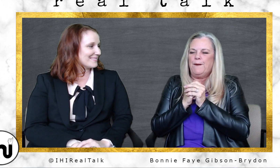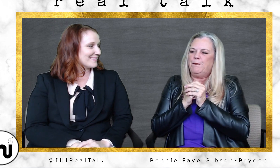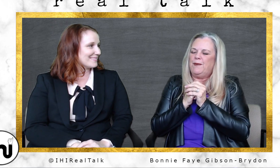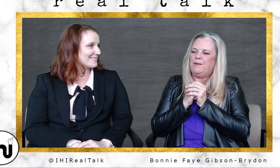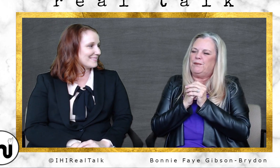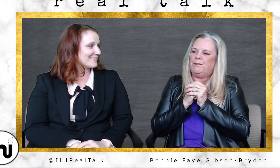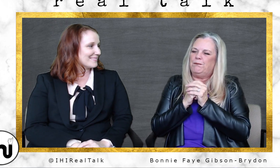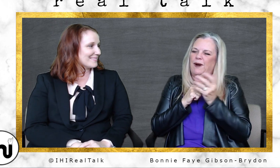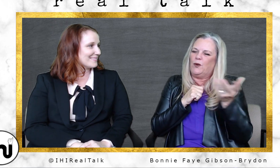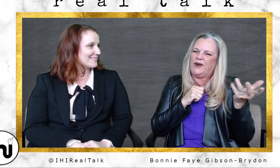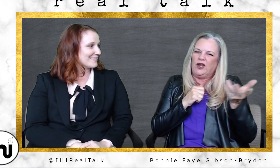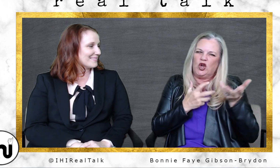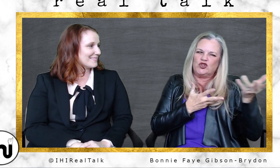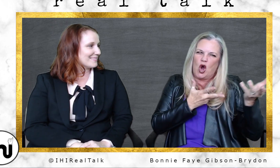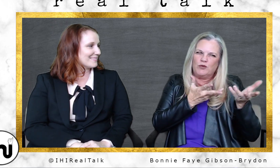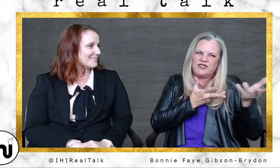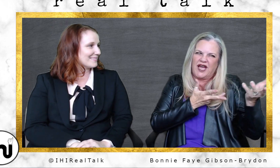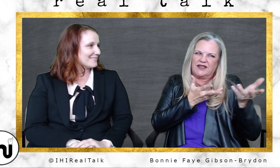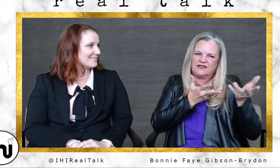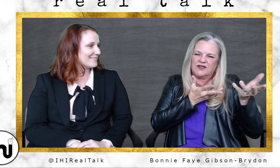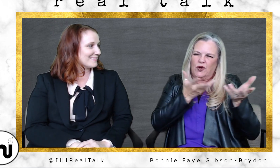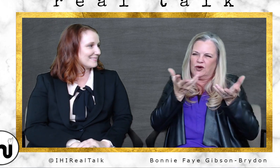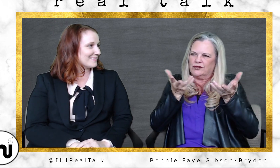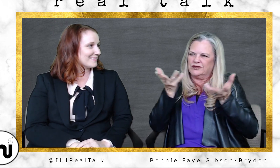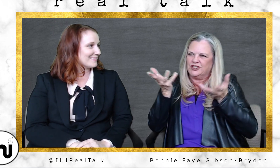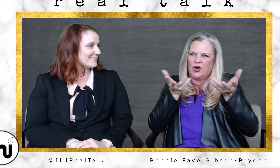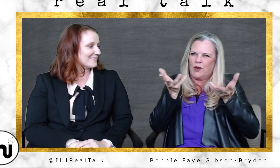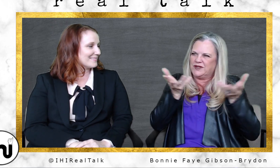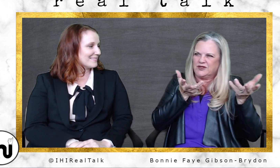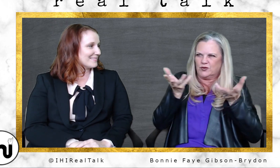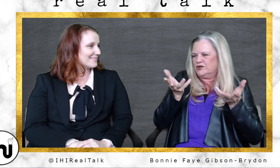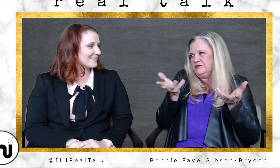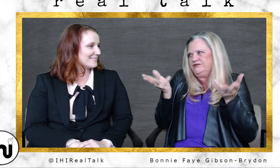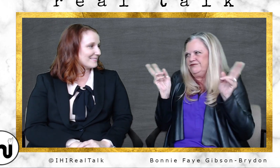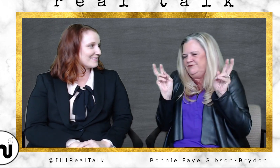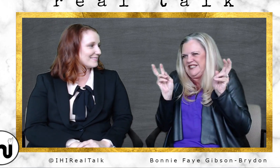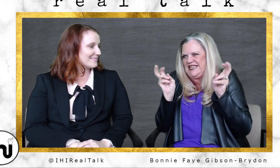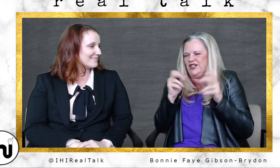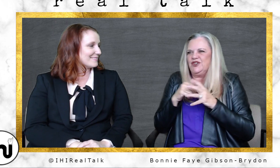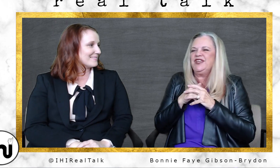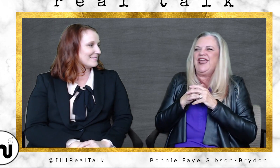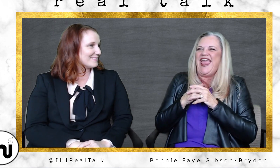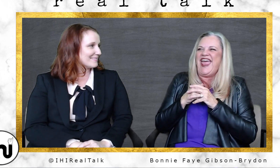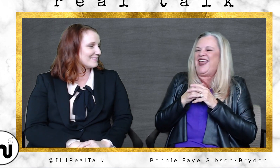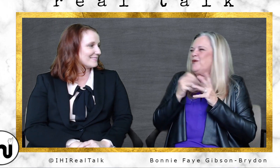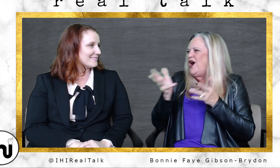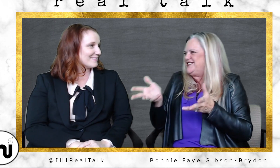But we learned home signs or you know, I wasn't real skilled. And I walked into